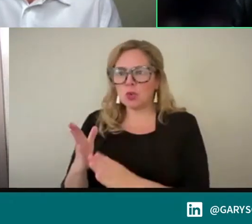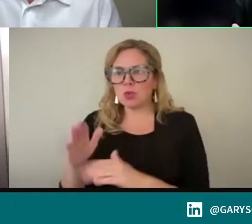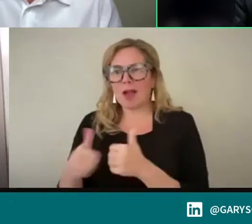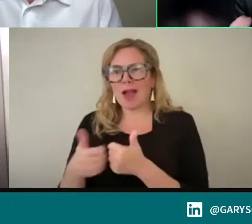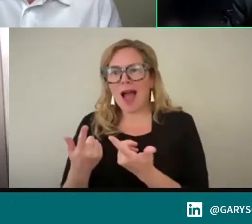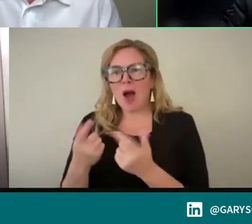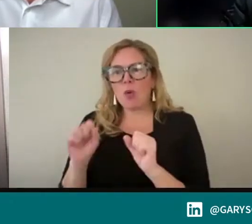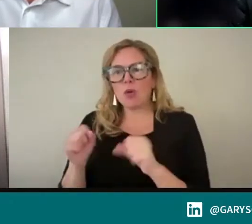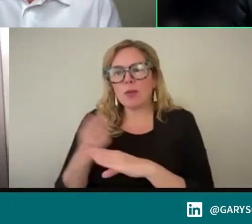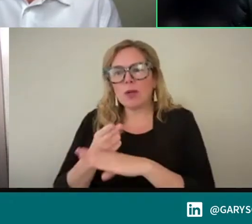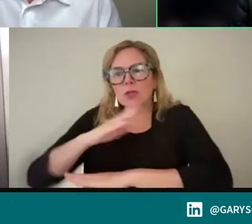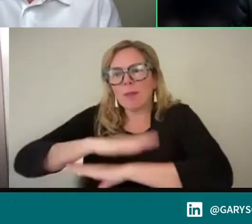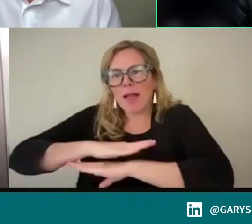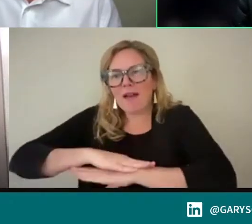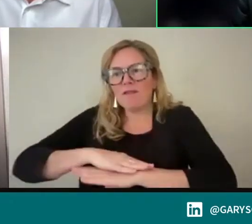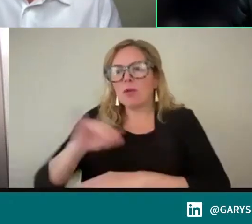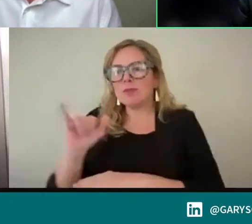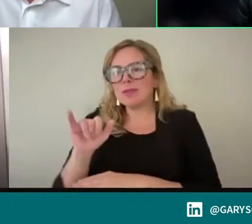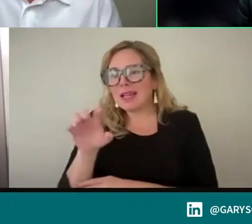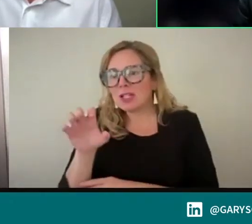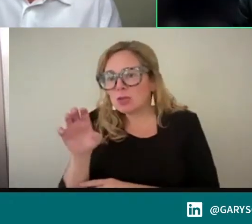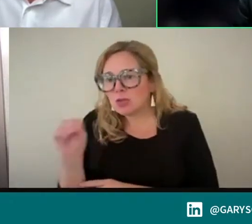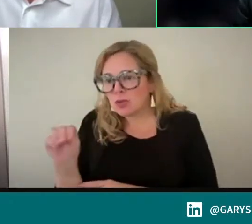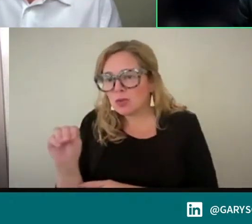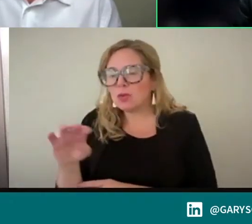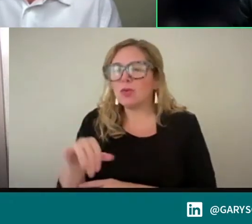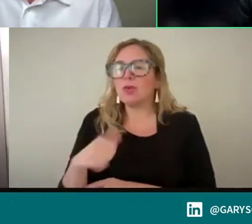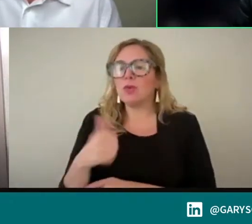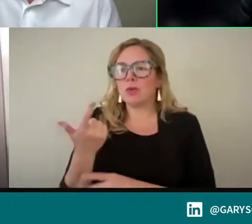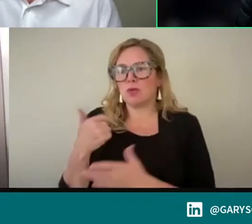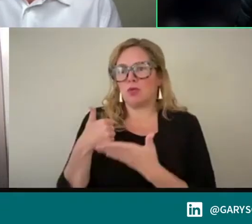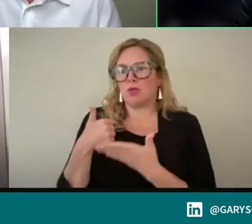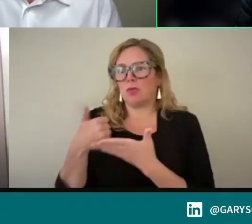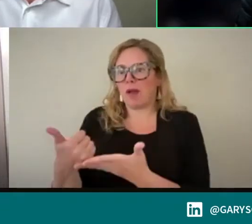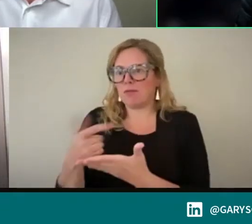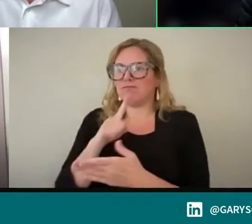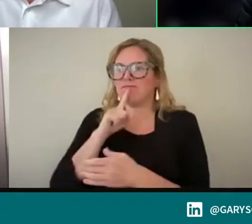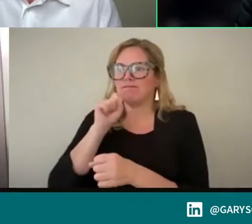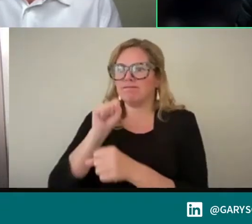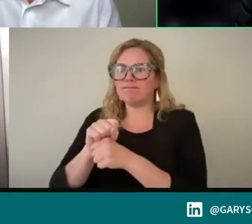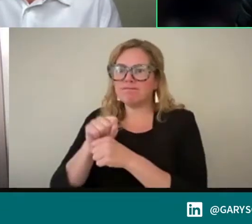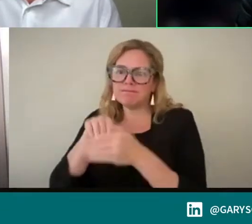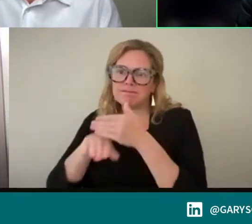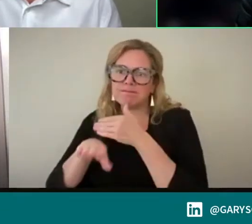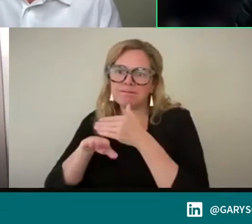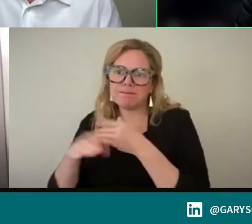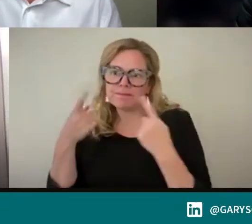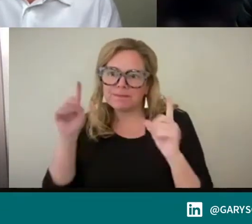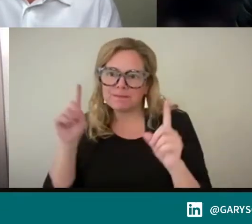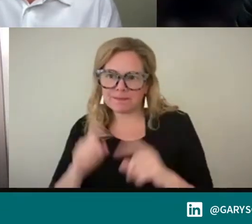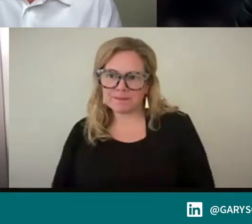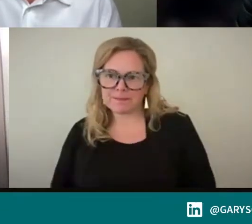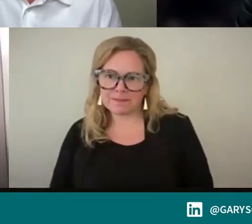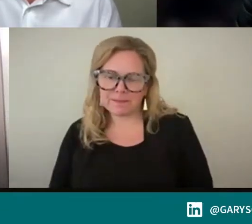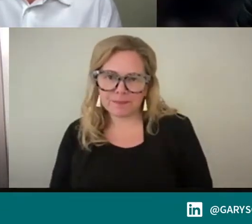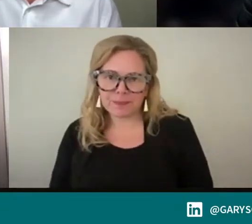to deliver this overall solution. >> Christopher Sharp: Thanks so much Gary,